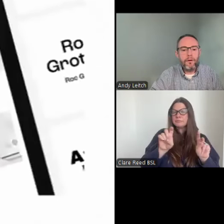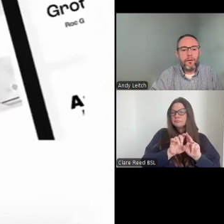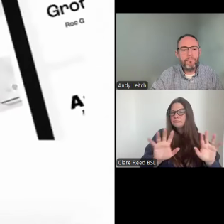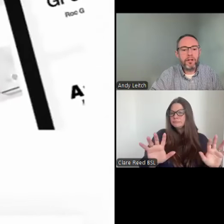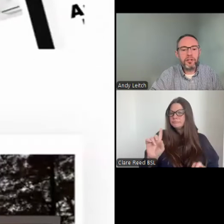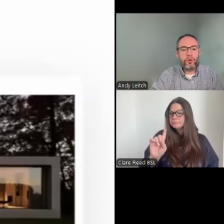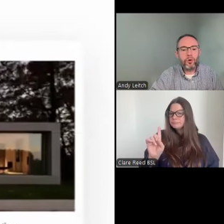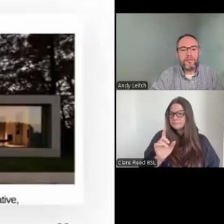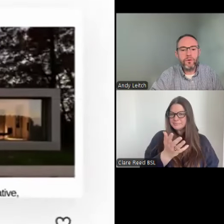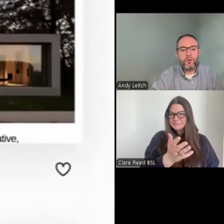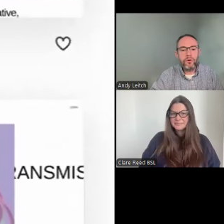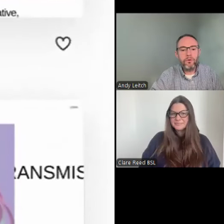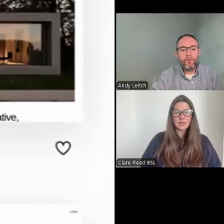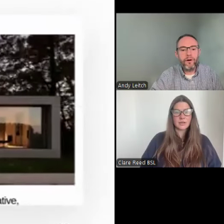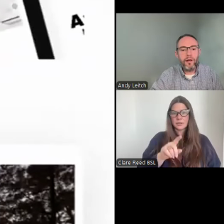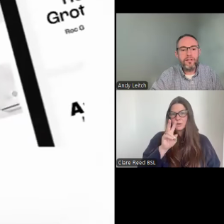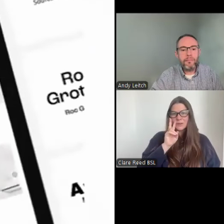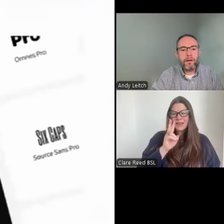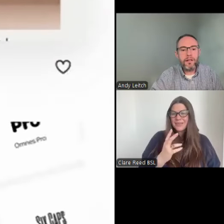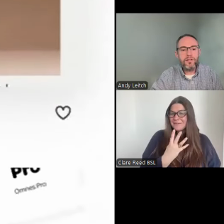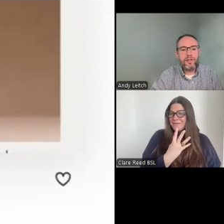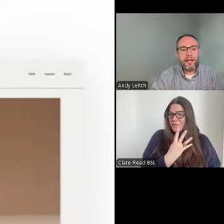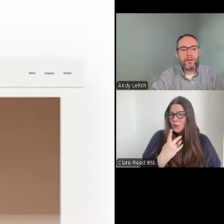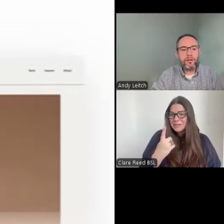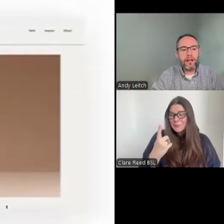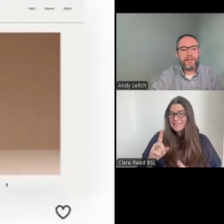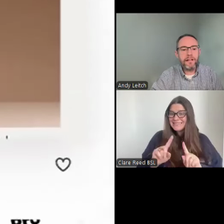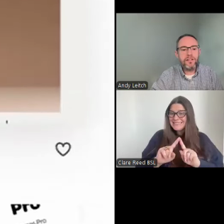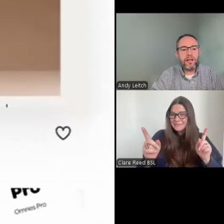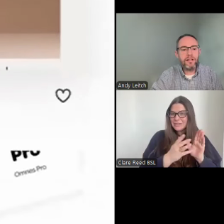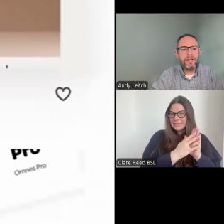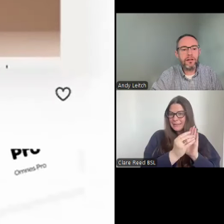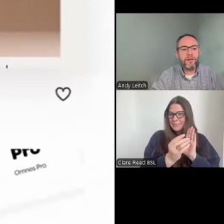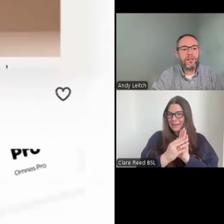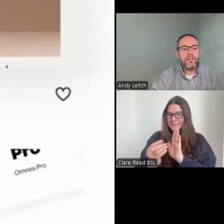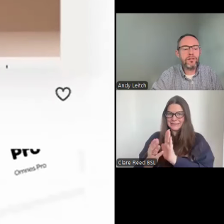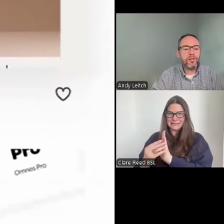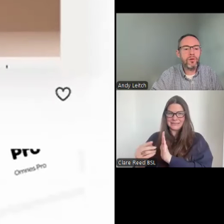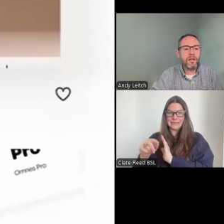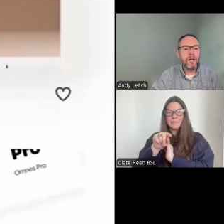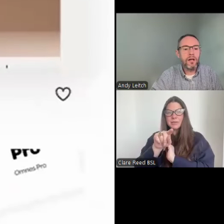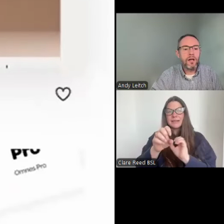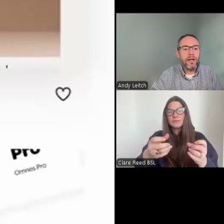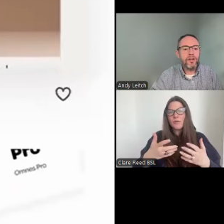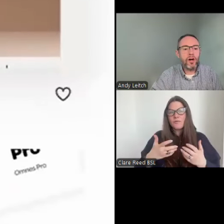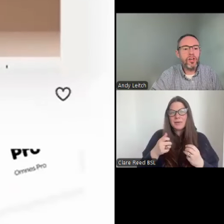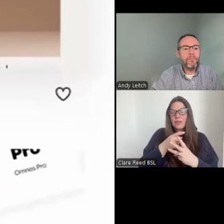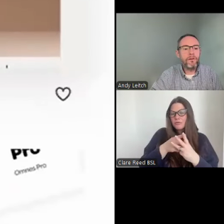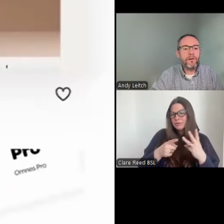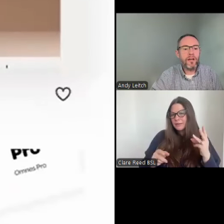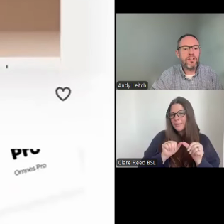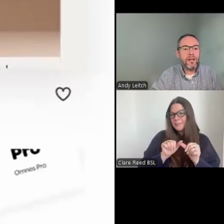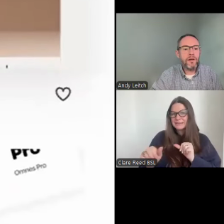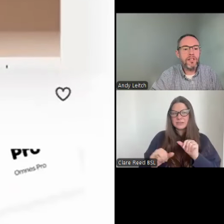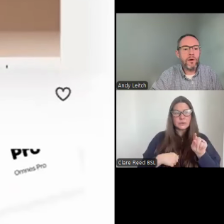There are a bunch more, there's 41 portfolio templates. On the left hand side here, if you can see on screen, it's got a number of criteria.